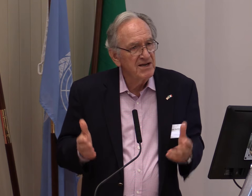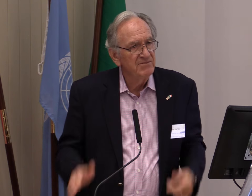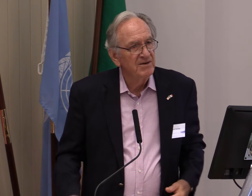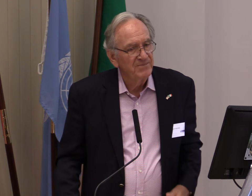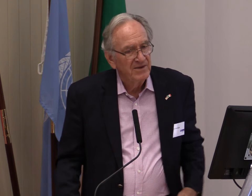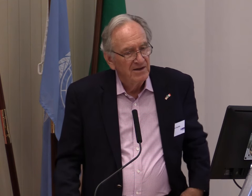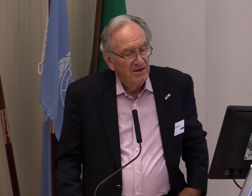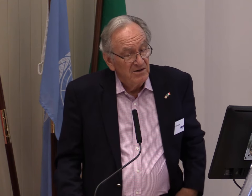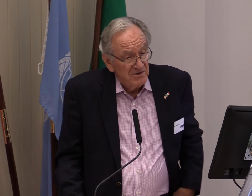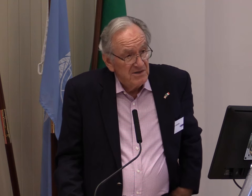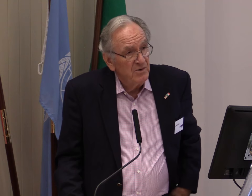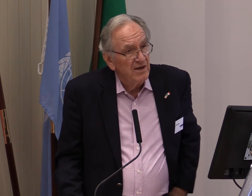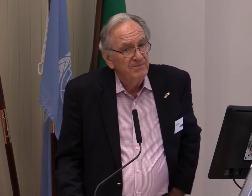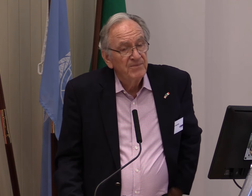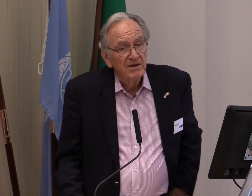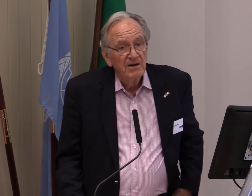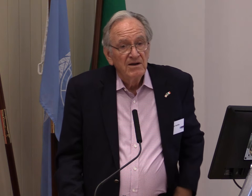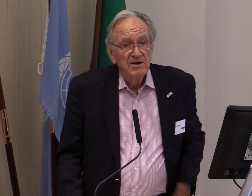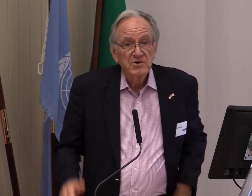this came from. They said okay.